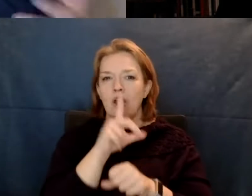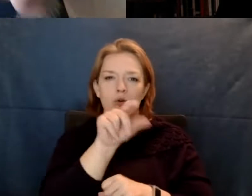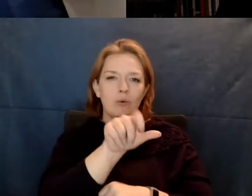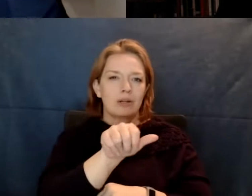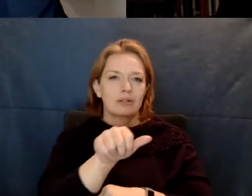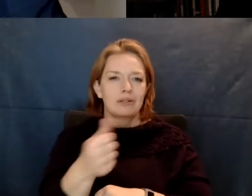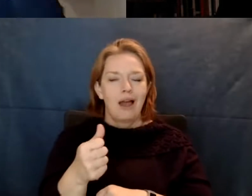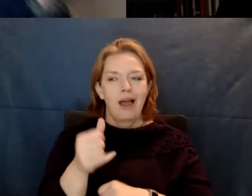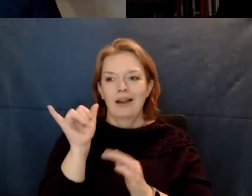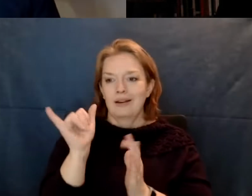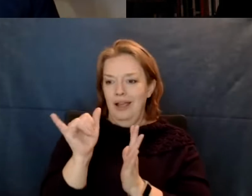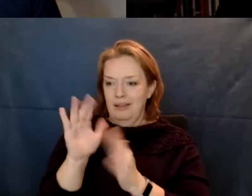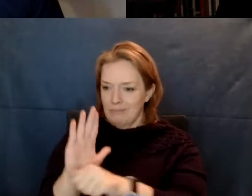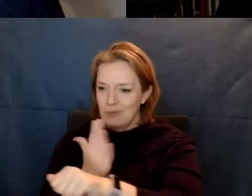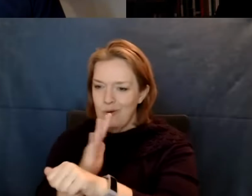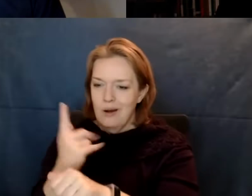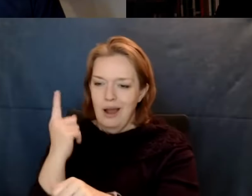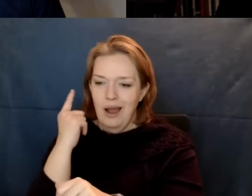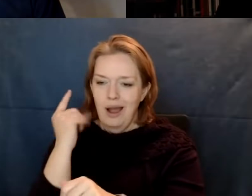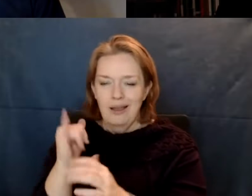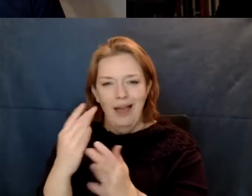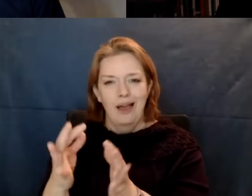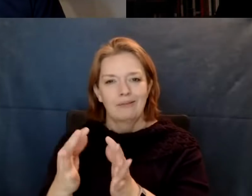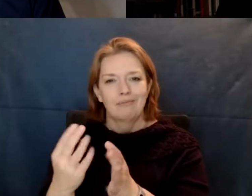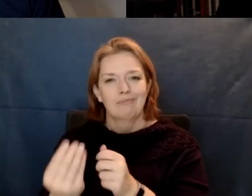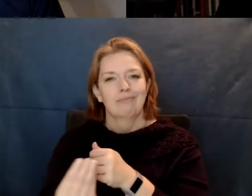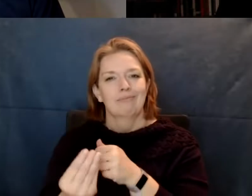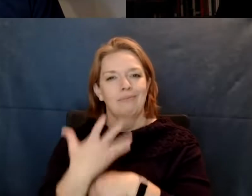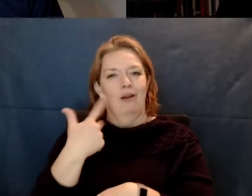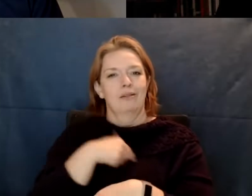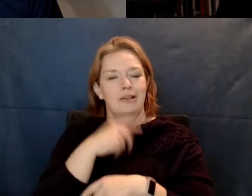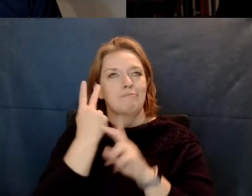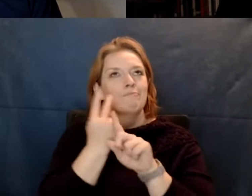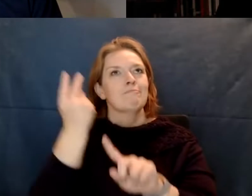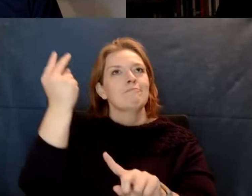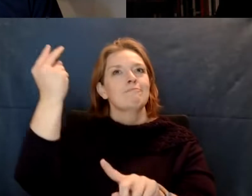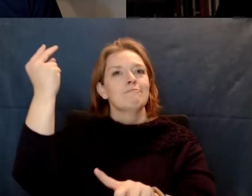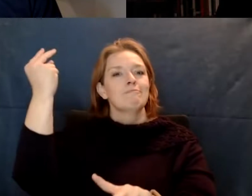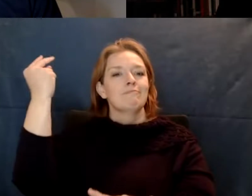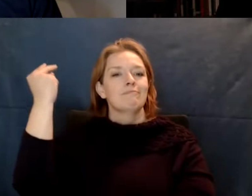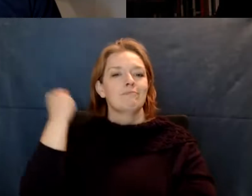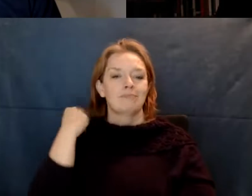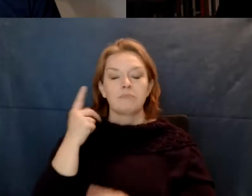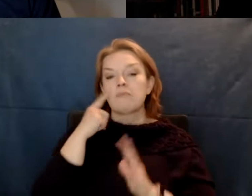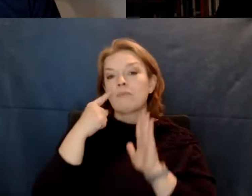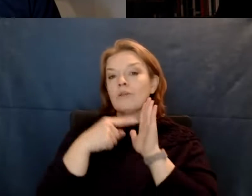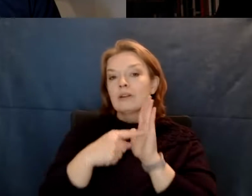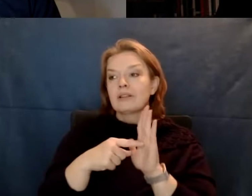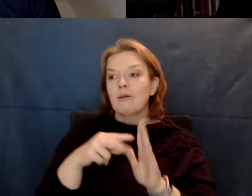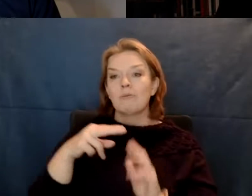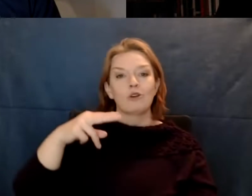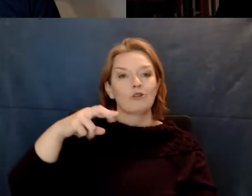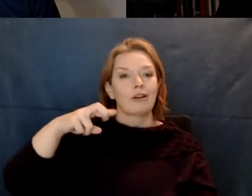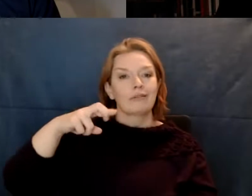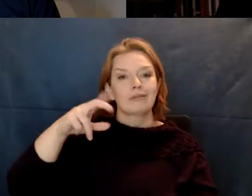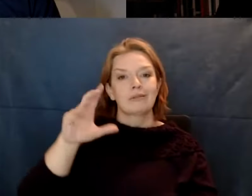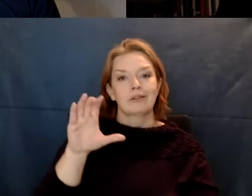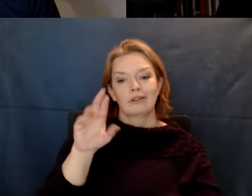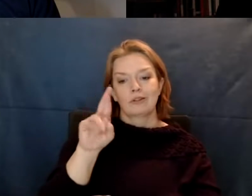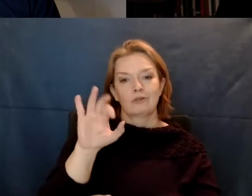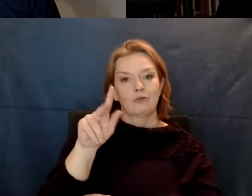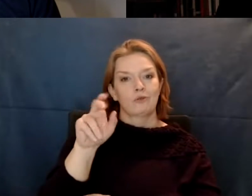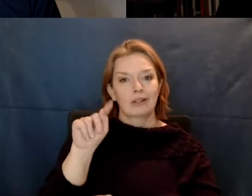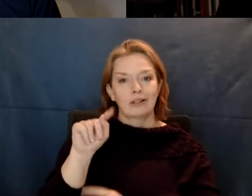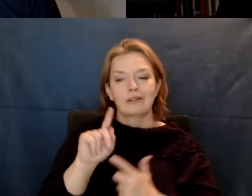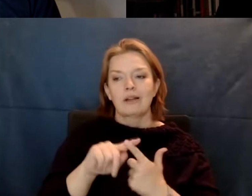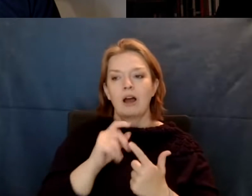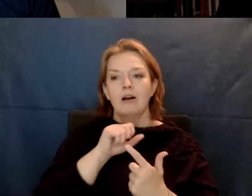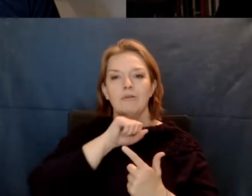back to that place and so, you know, it's crickets, there's bullfrogs, you know, croaking